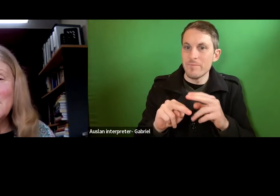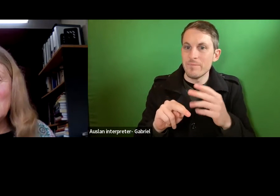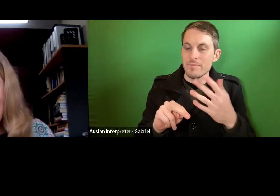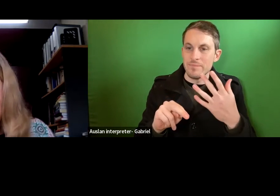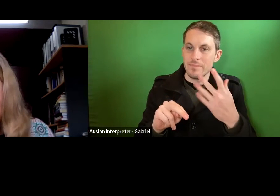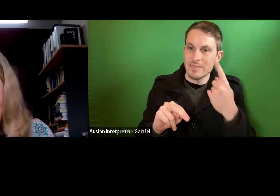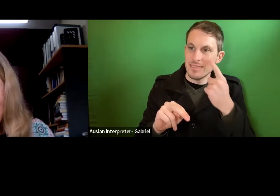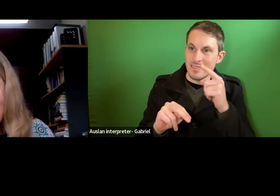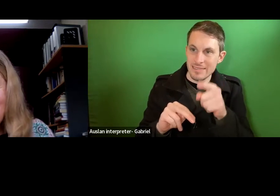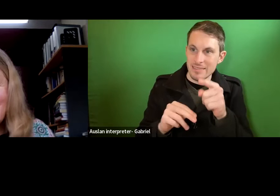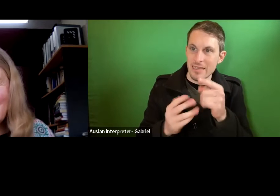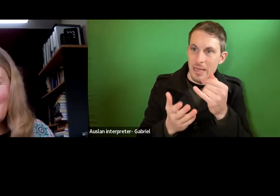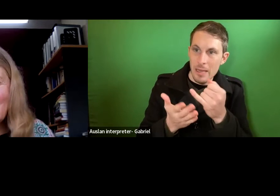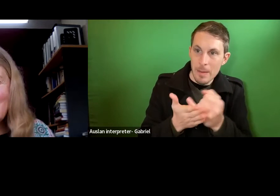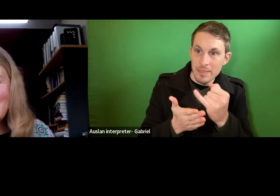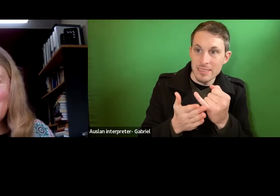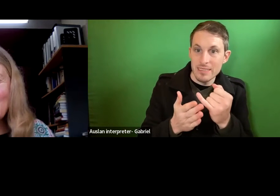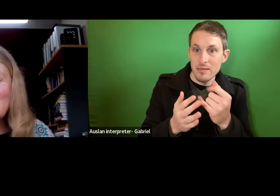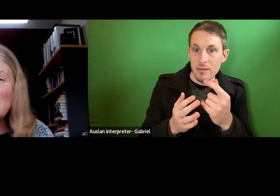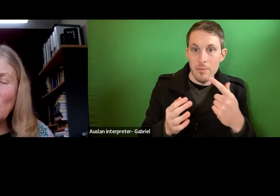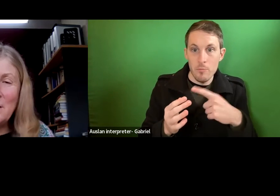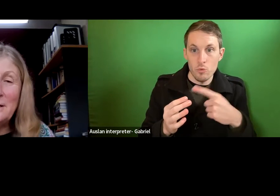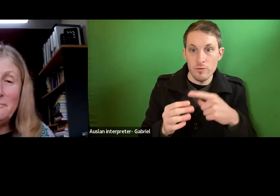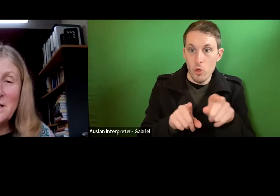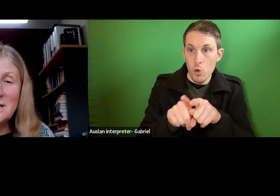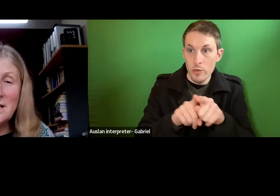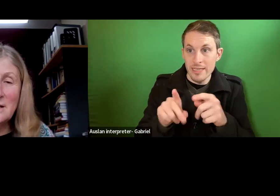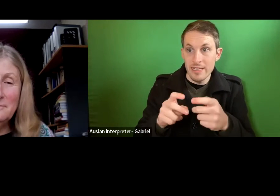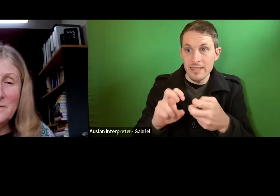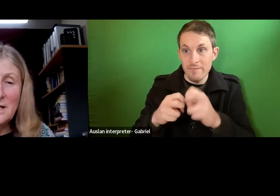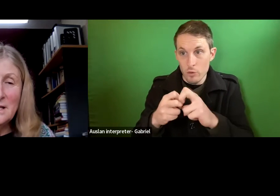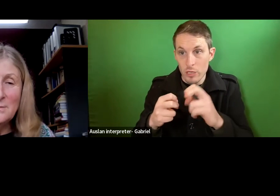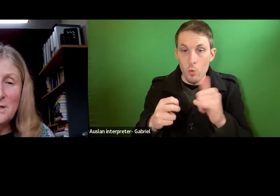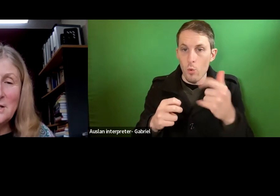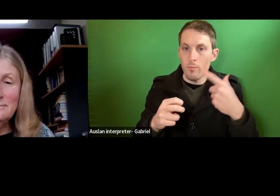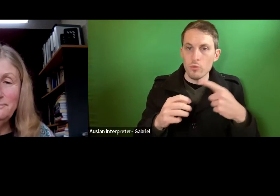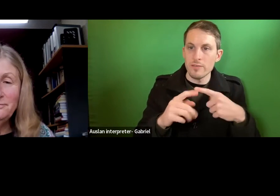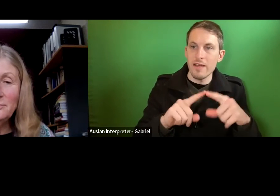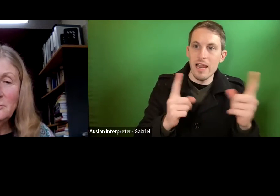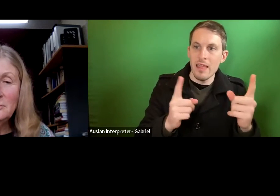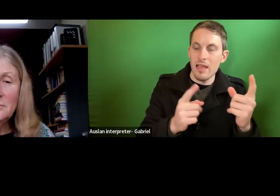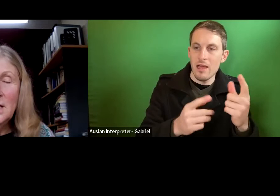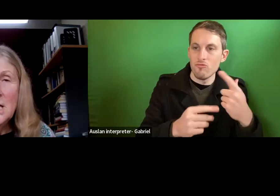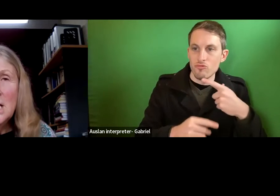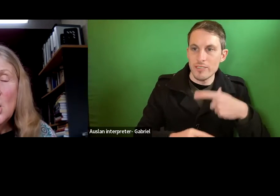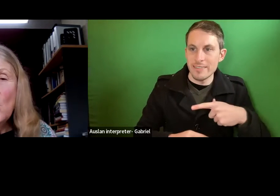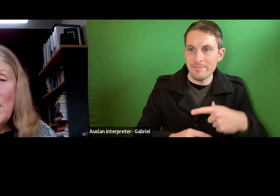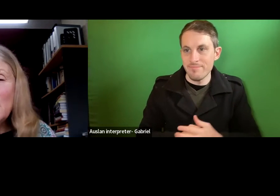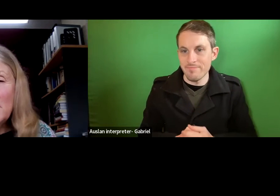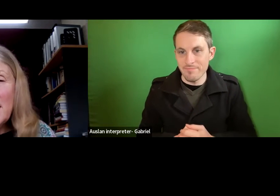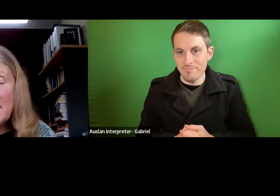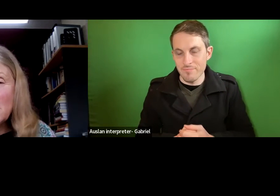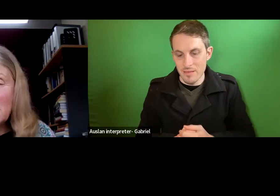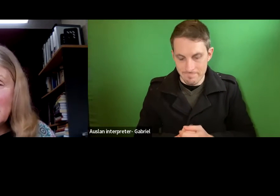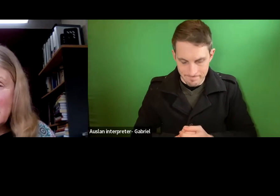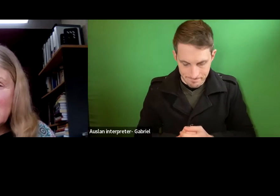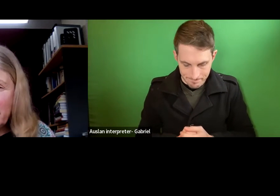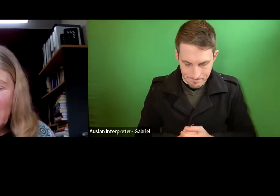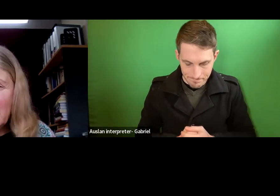to learning the difficulties or whether it's another explanation. Where we actually identify